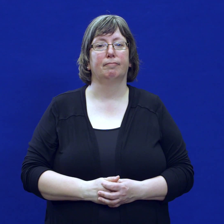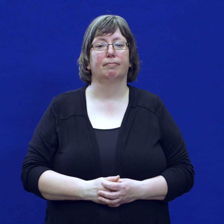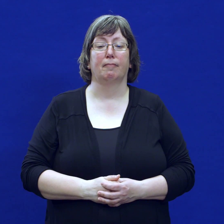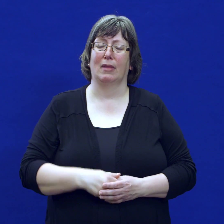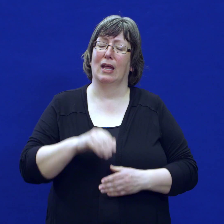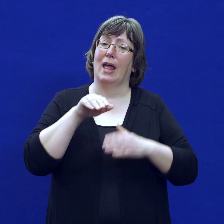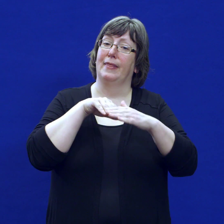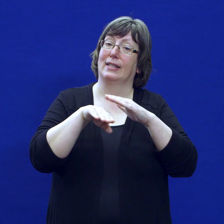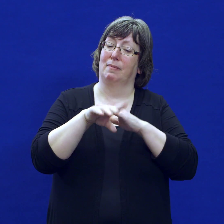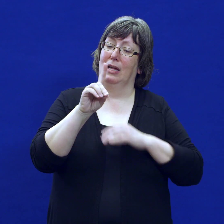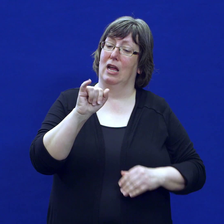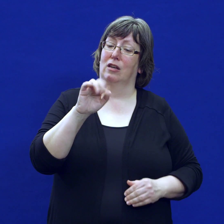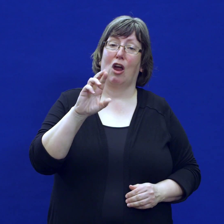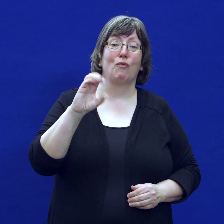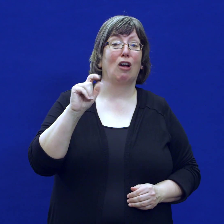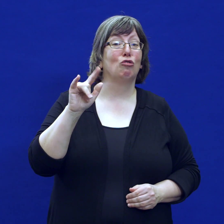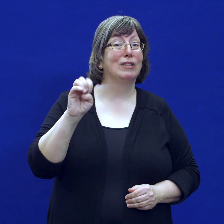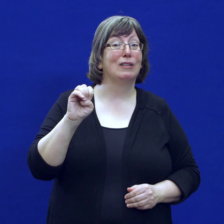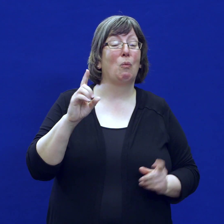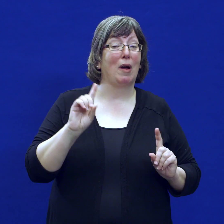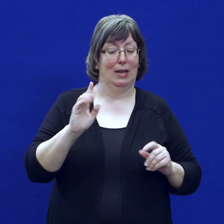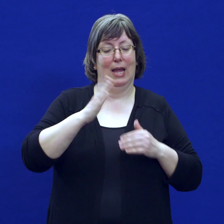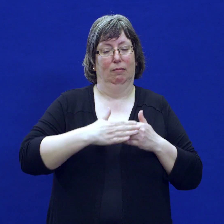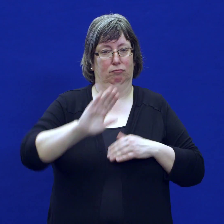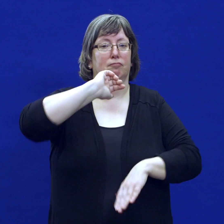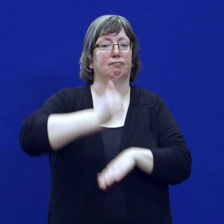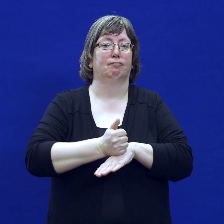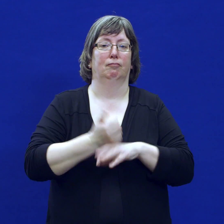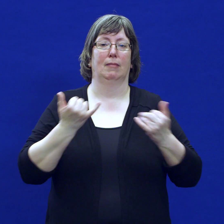the Accessibility Directorate is hereby established